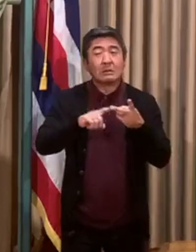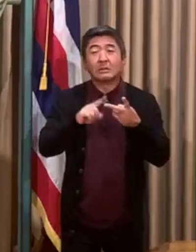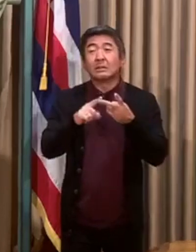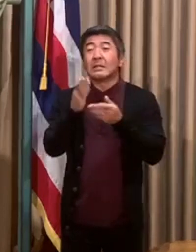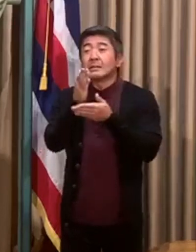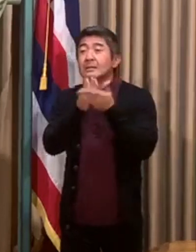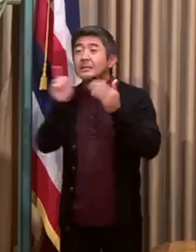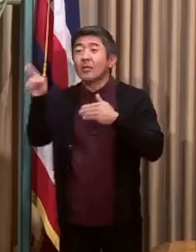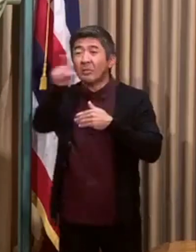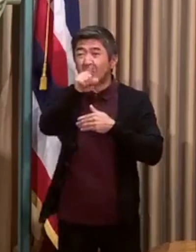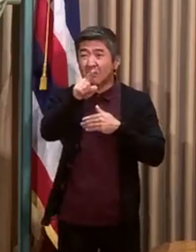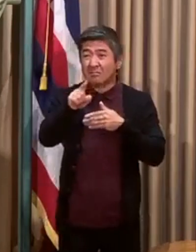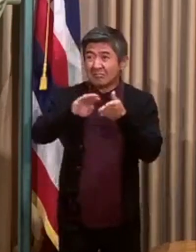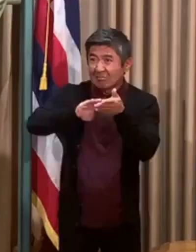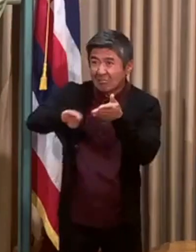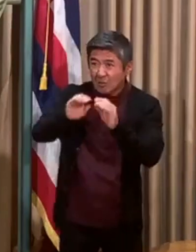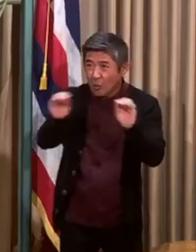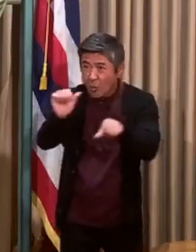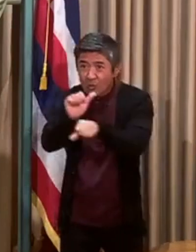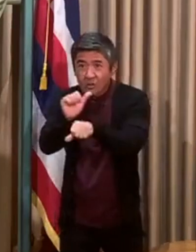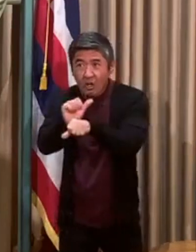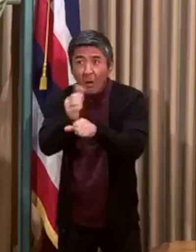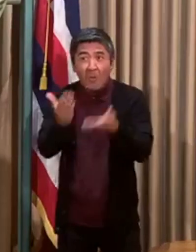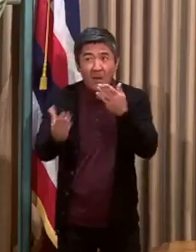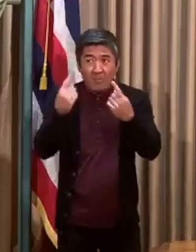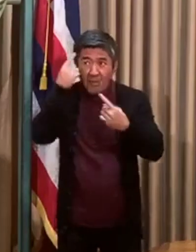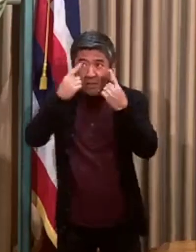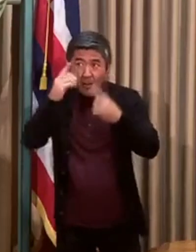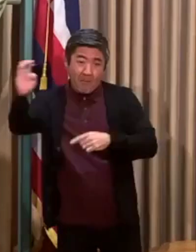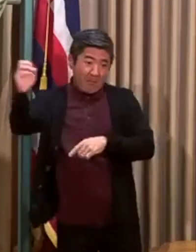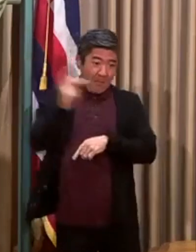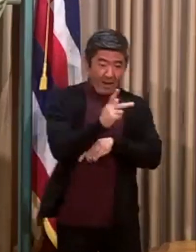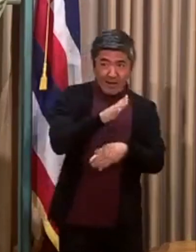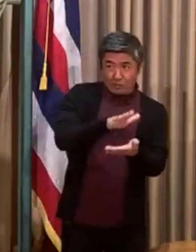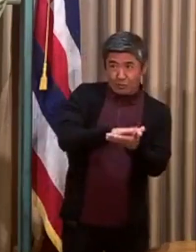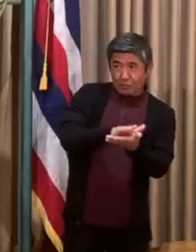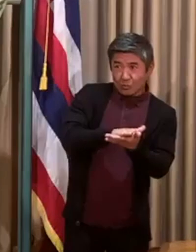to consider whether returning to school and learning something new to get a new job.